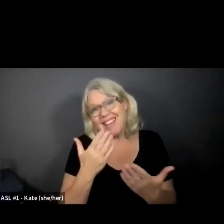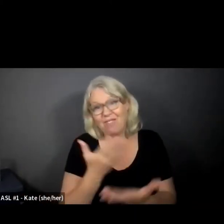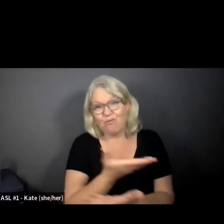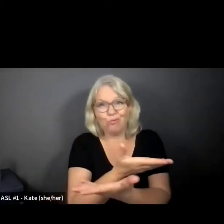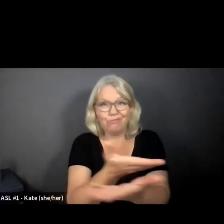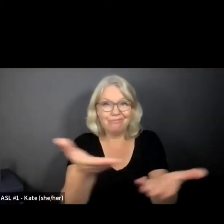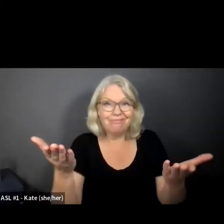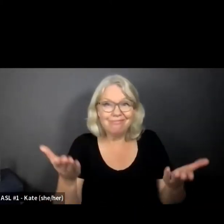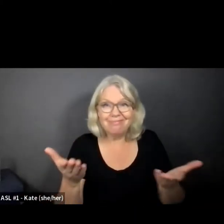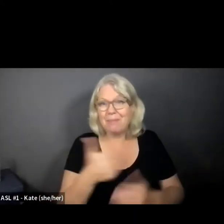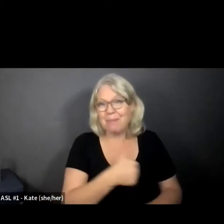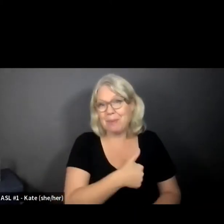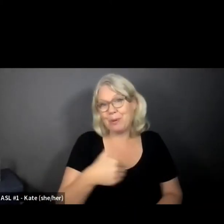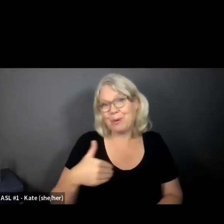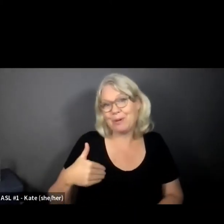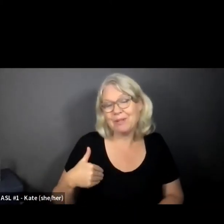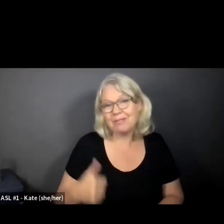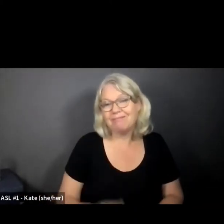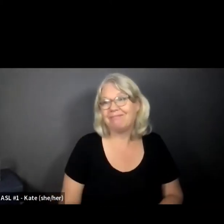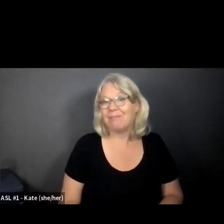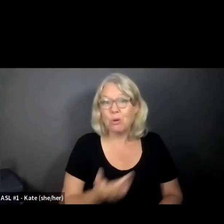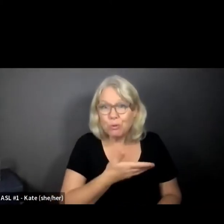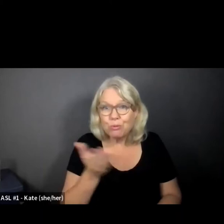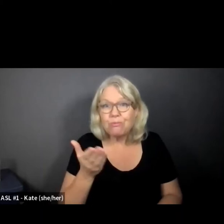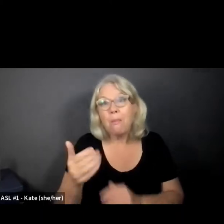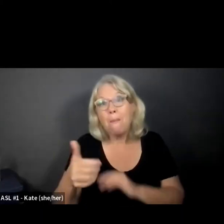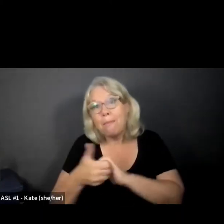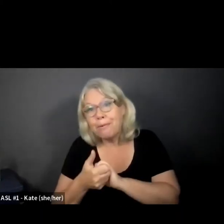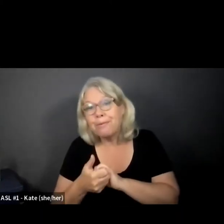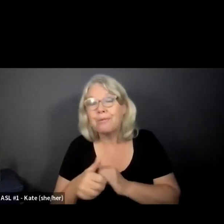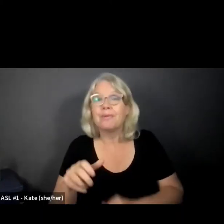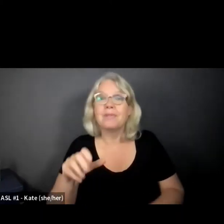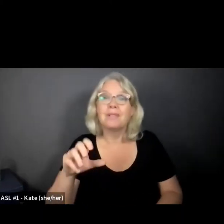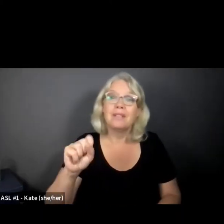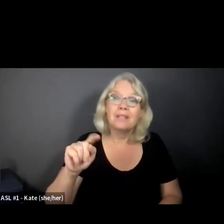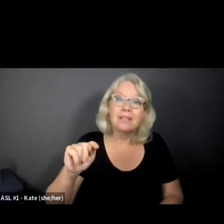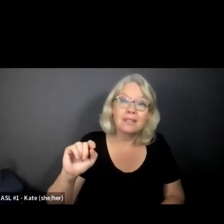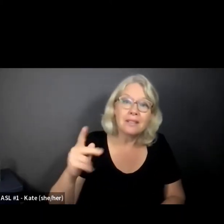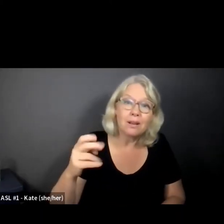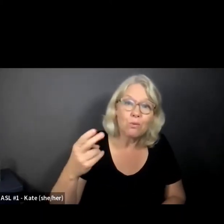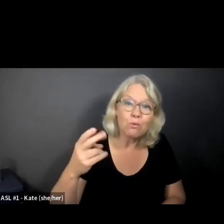OUR MEMBERS, OUR PARTNERS, STAKEHOLDERS, SUPPORTERS AND FRIENDS.